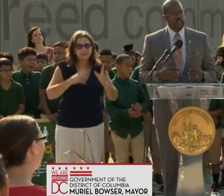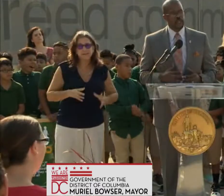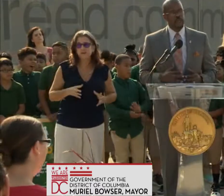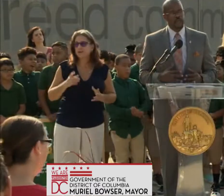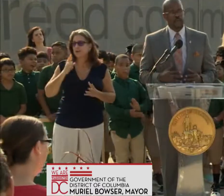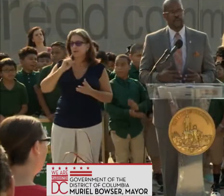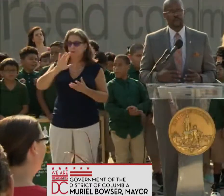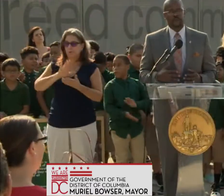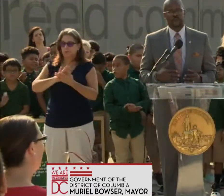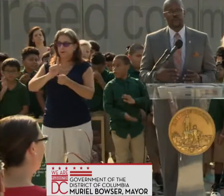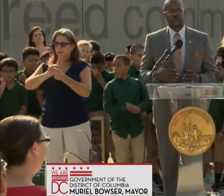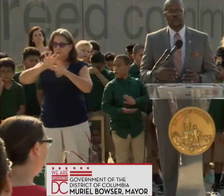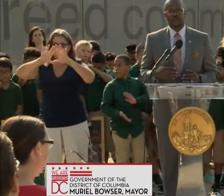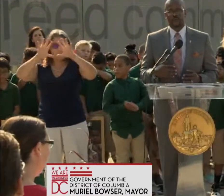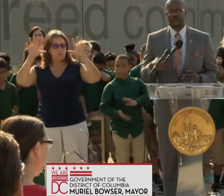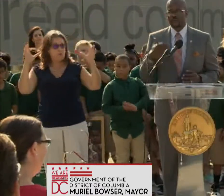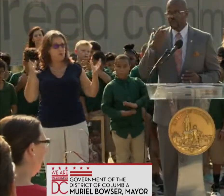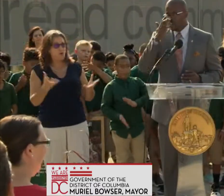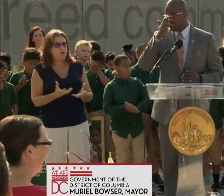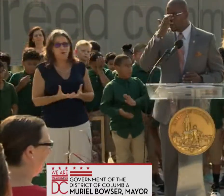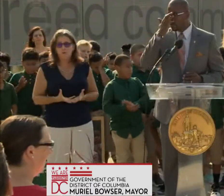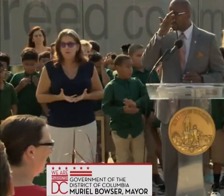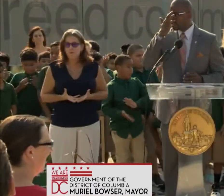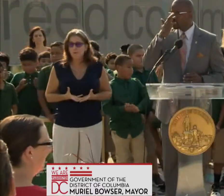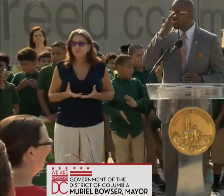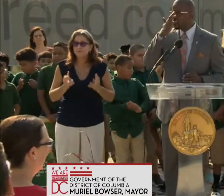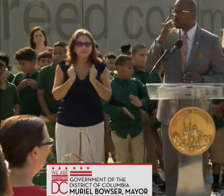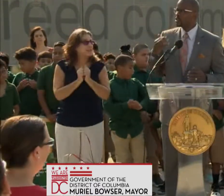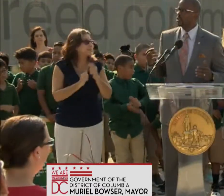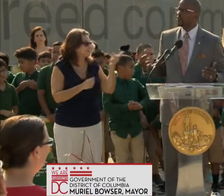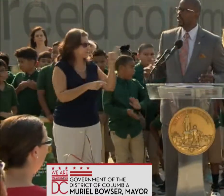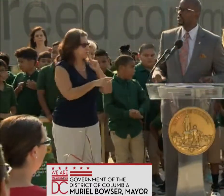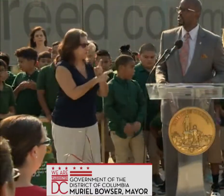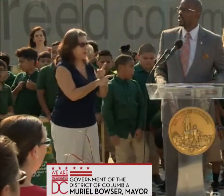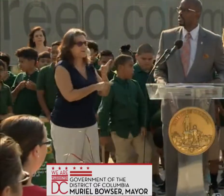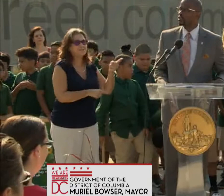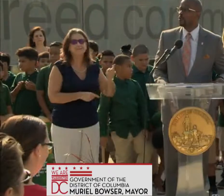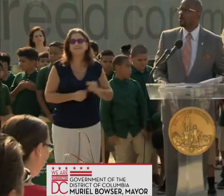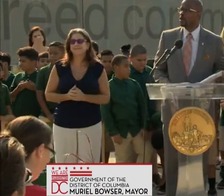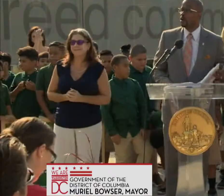getting them here we will continue to focus and invest and support our